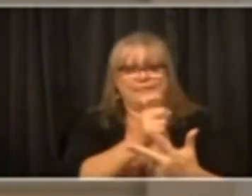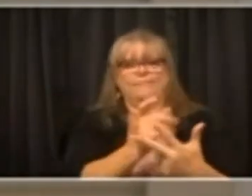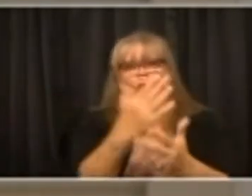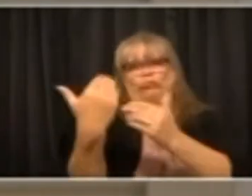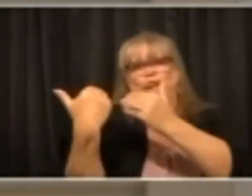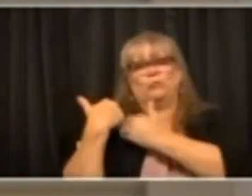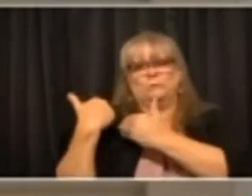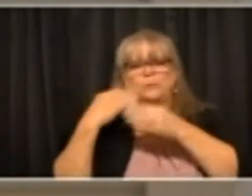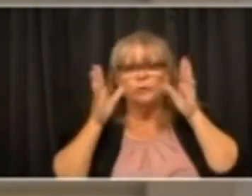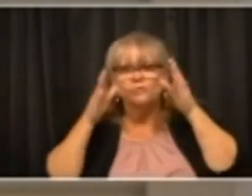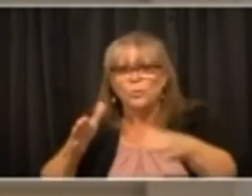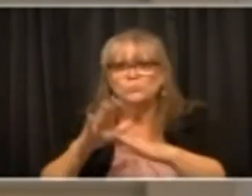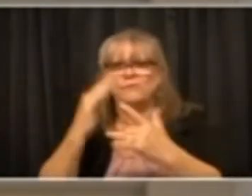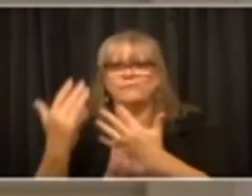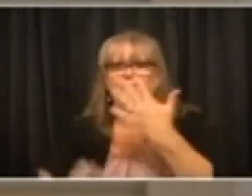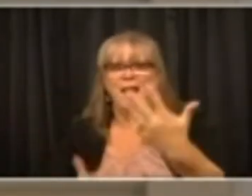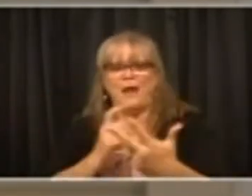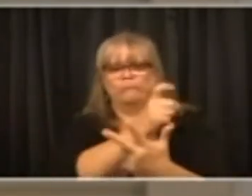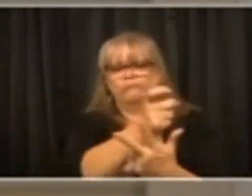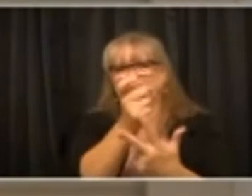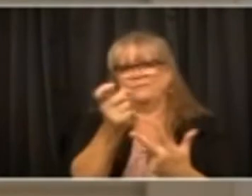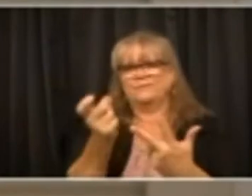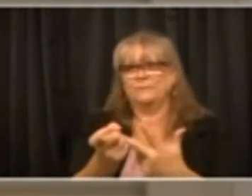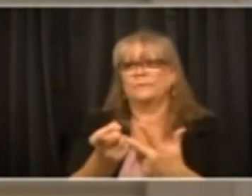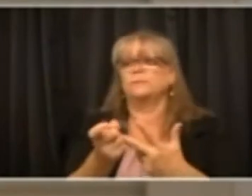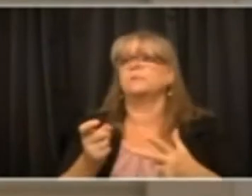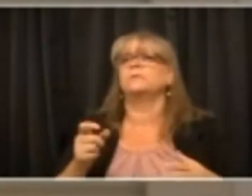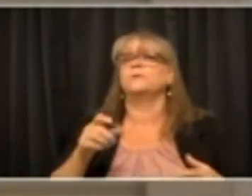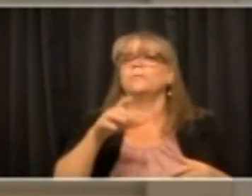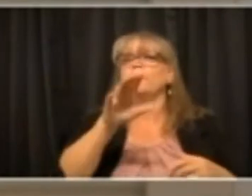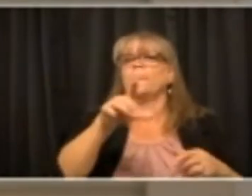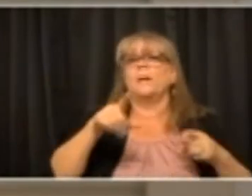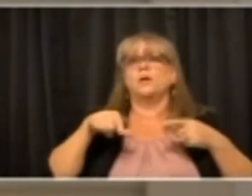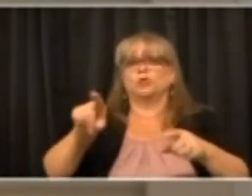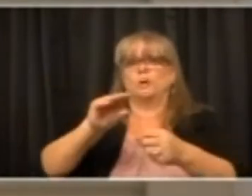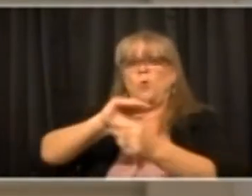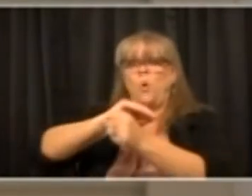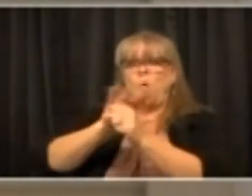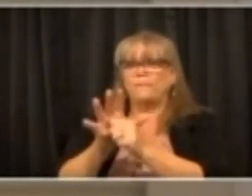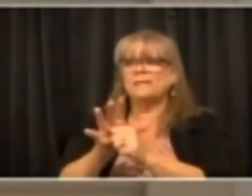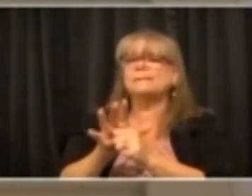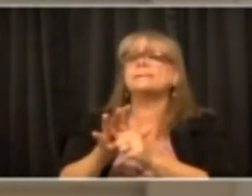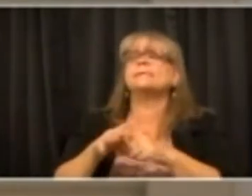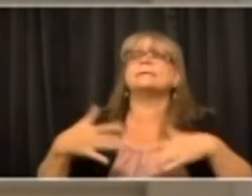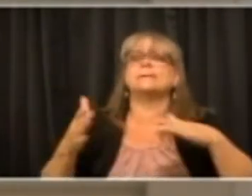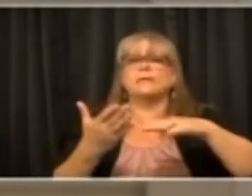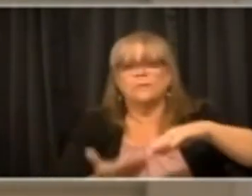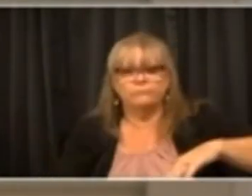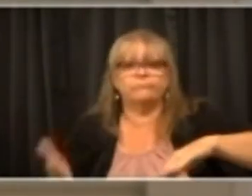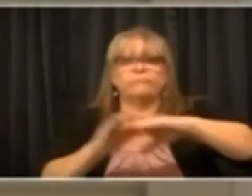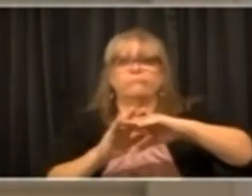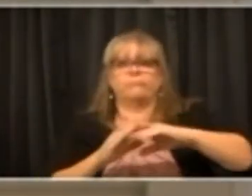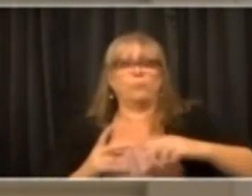unprecedented what we have planned all year long for the fact that while during the pandemic we would have other crisis like